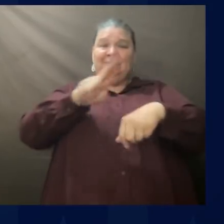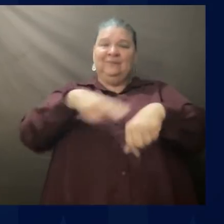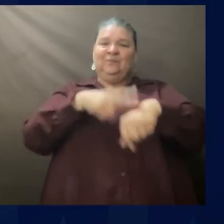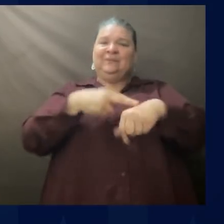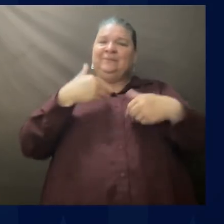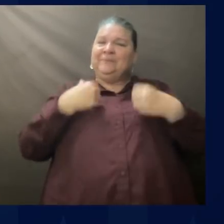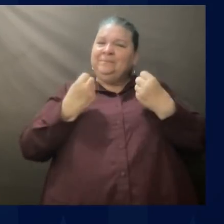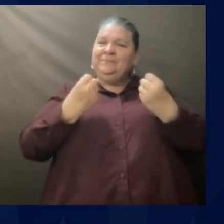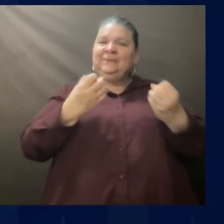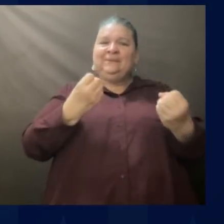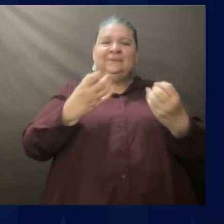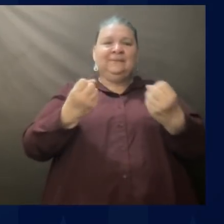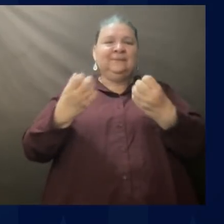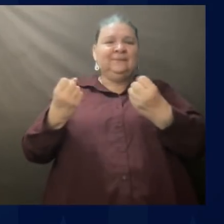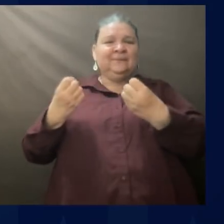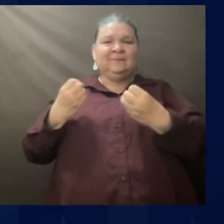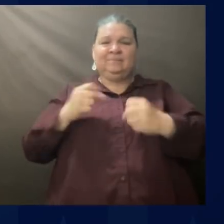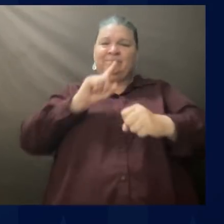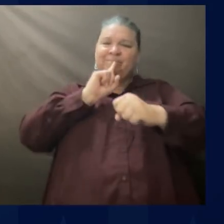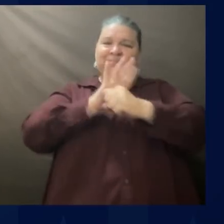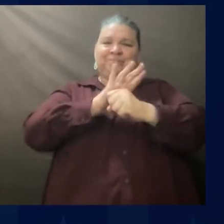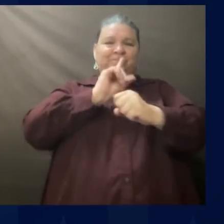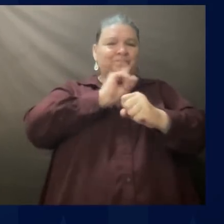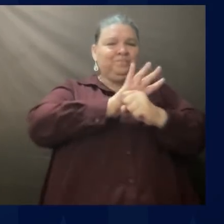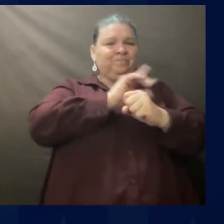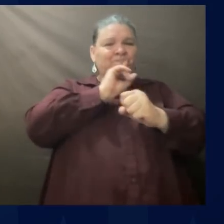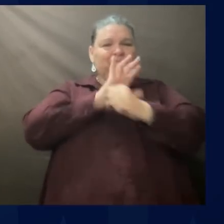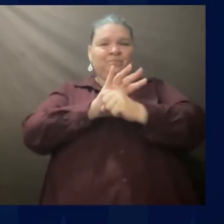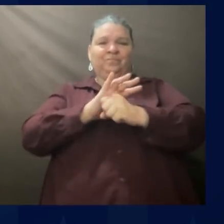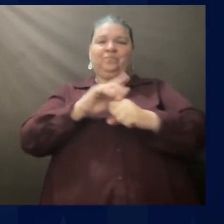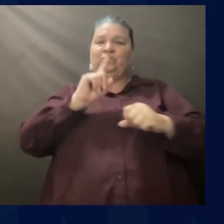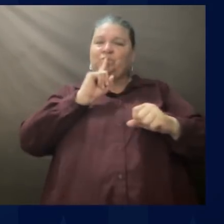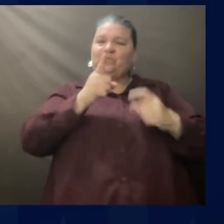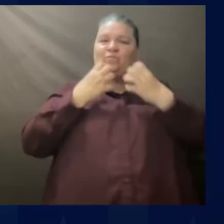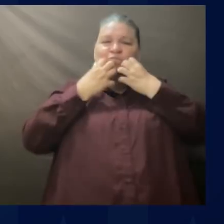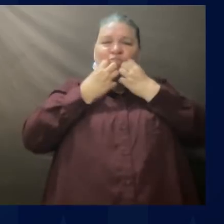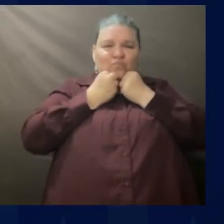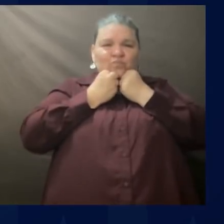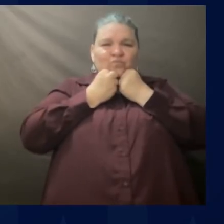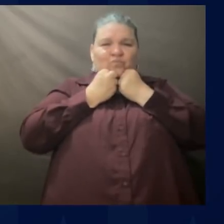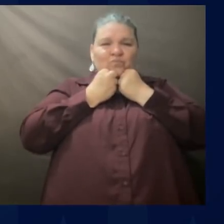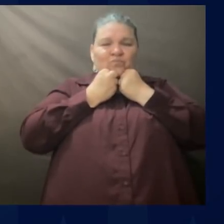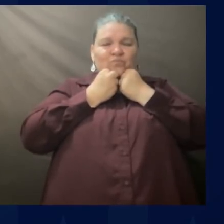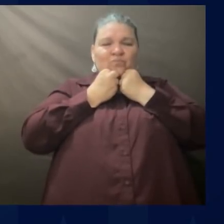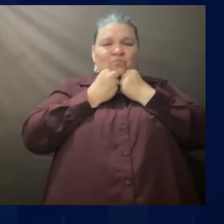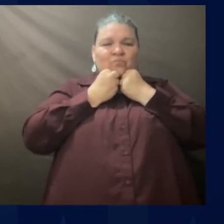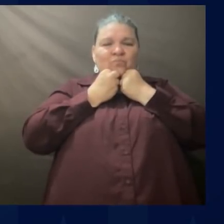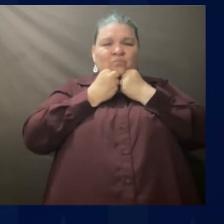the only truly sacred obligation we have -- is to prepare and equip those women